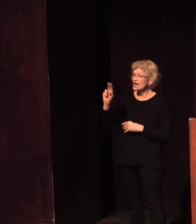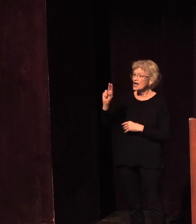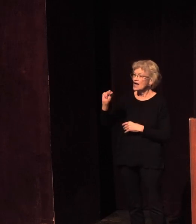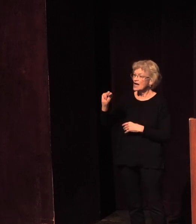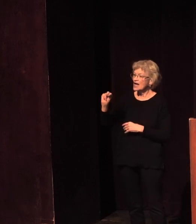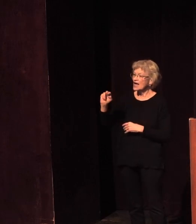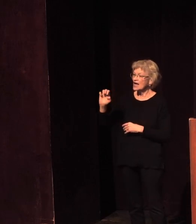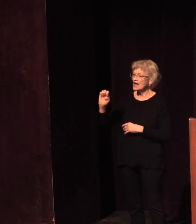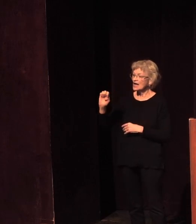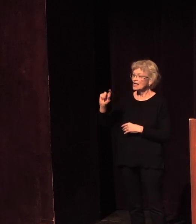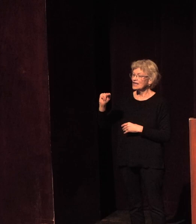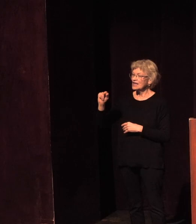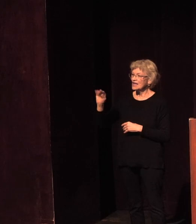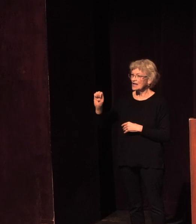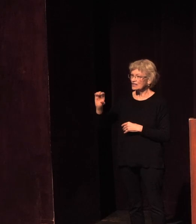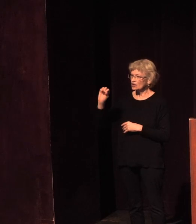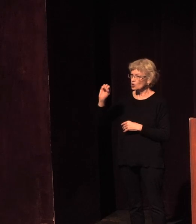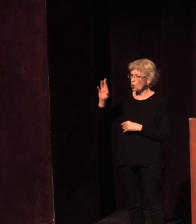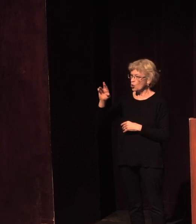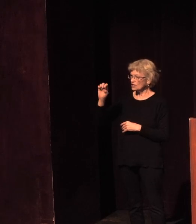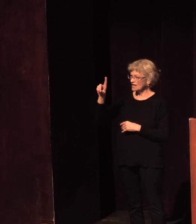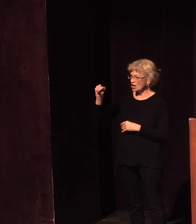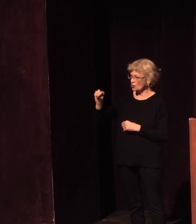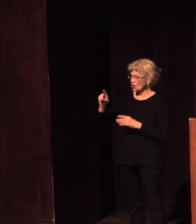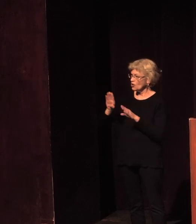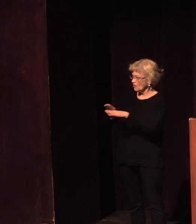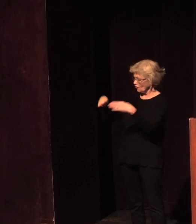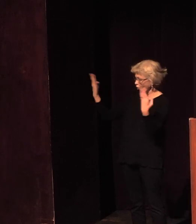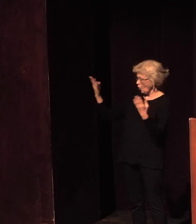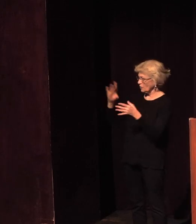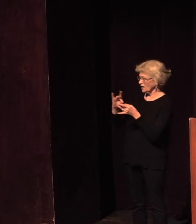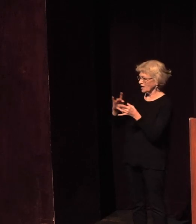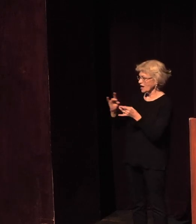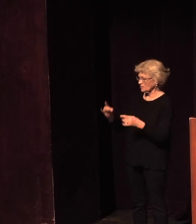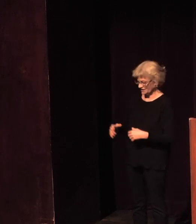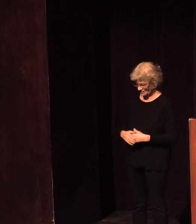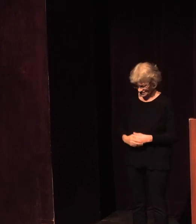At this point it is my honor to welcome Dr. Annette Cordova to the state you will say if few opening comments.